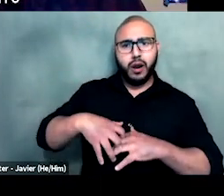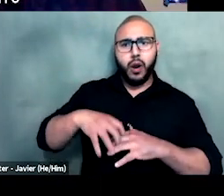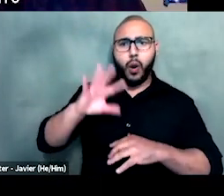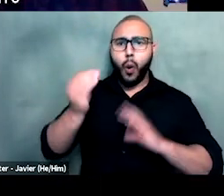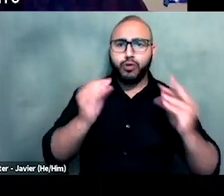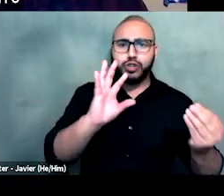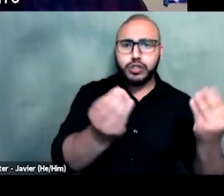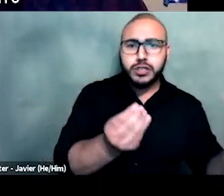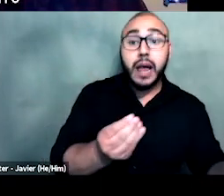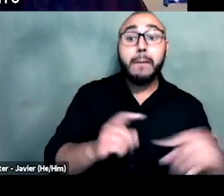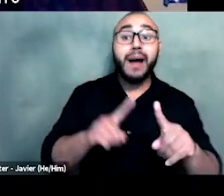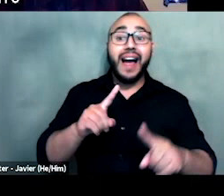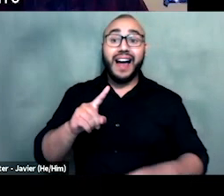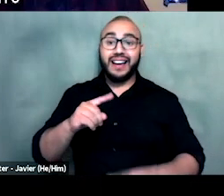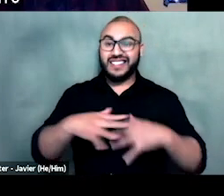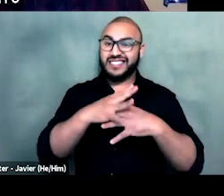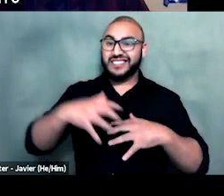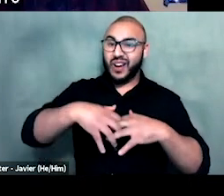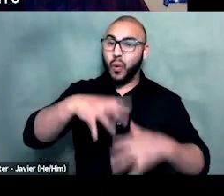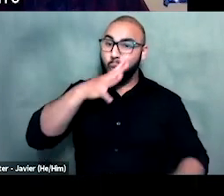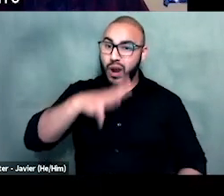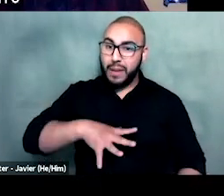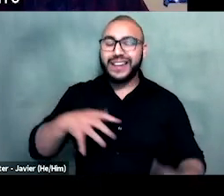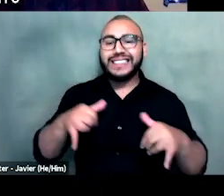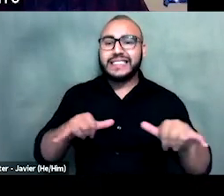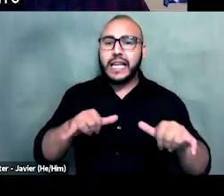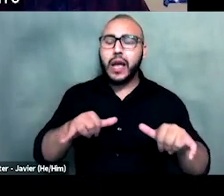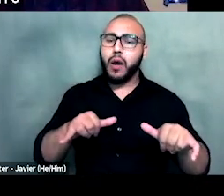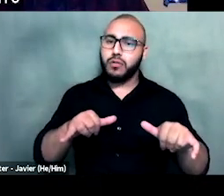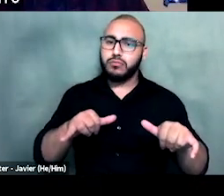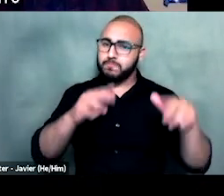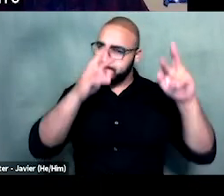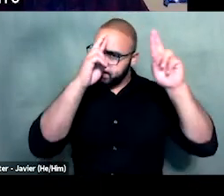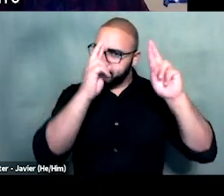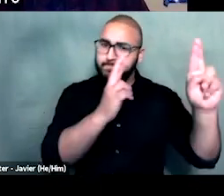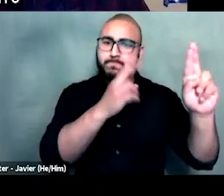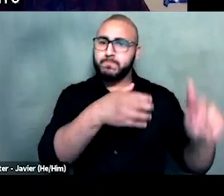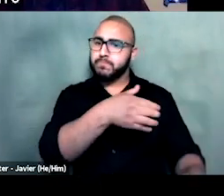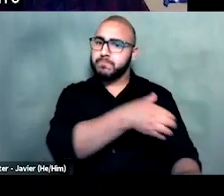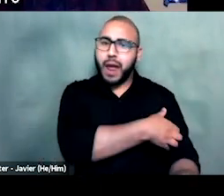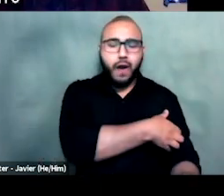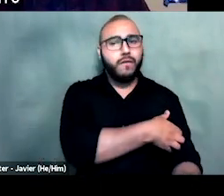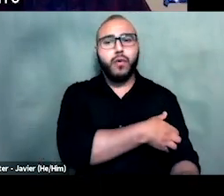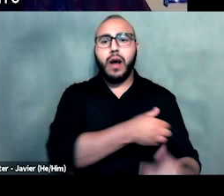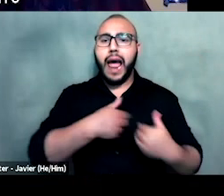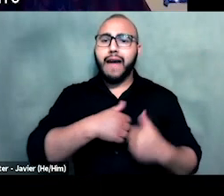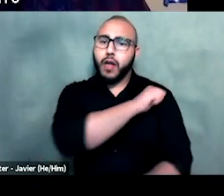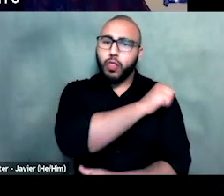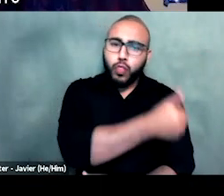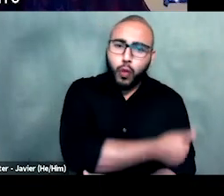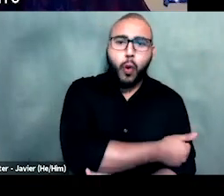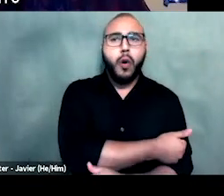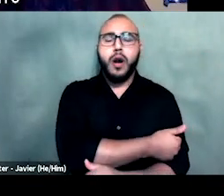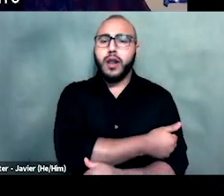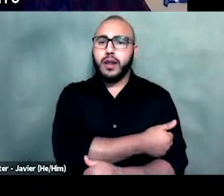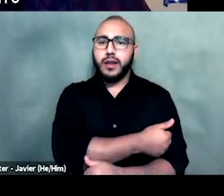women are still very, very powerful. They hold a lot of authority in our communities